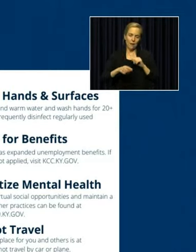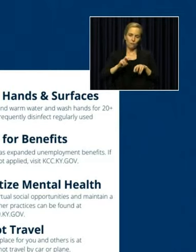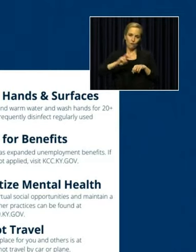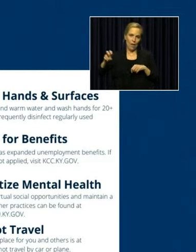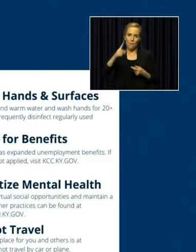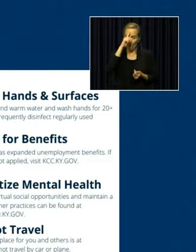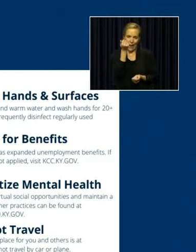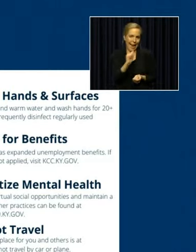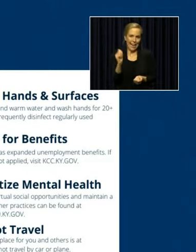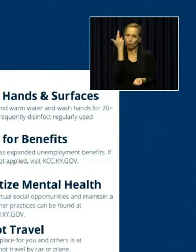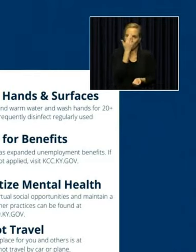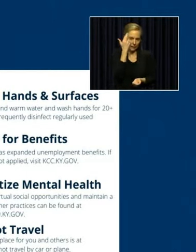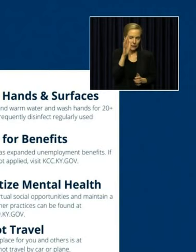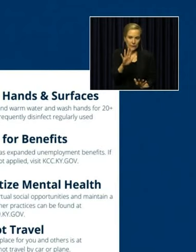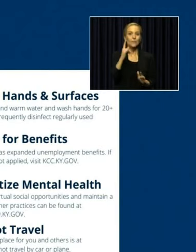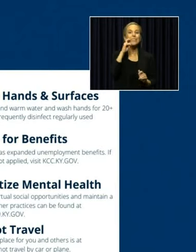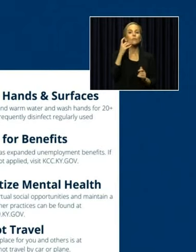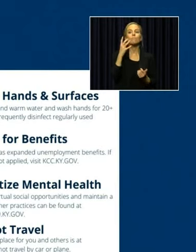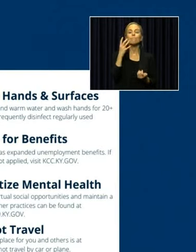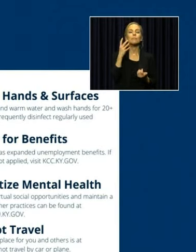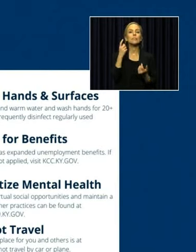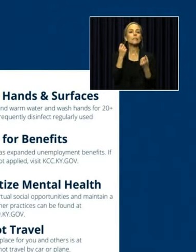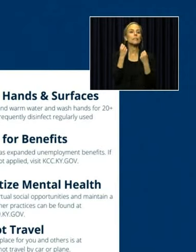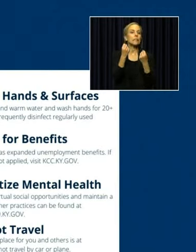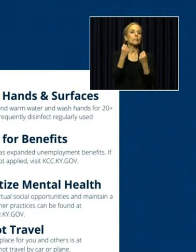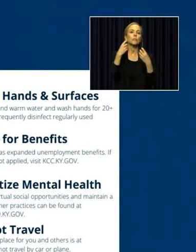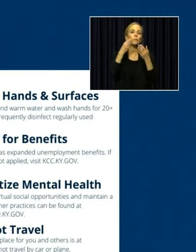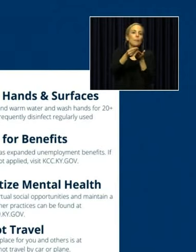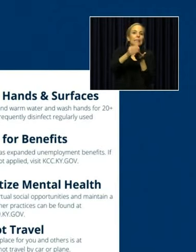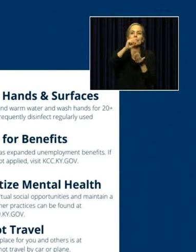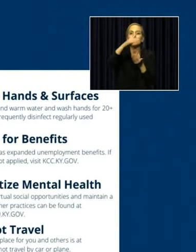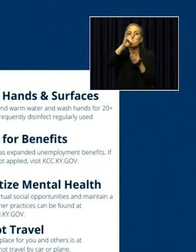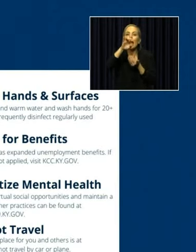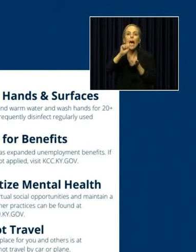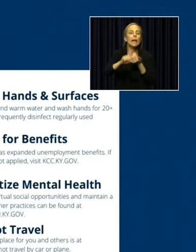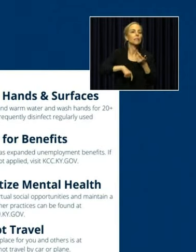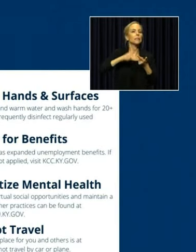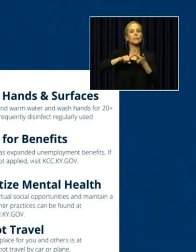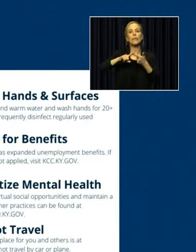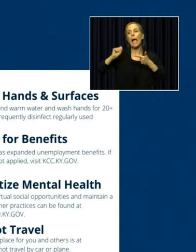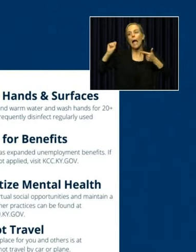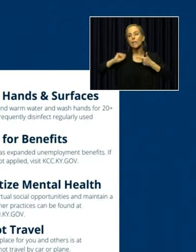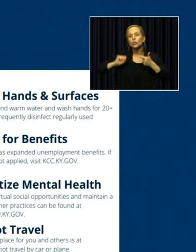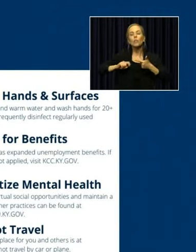NOW IT'S GOING TO BE MORE IMPORTANT THAN EVER IN HOW WE REBUILD, SO MAKE SURE YOU FILL